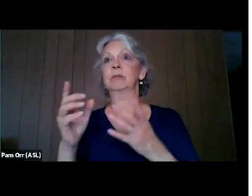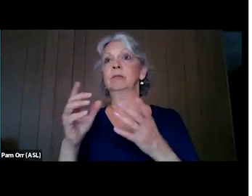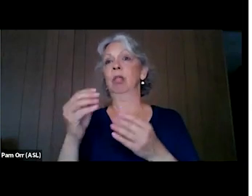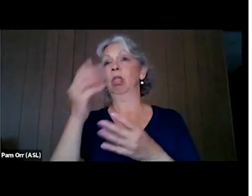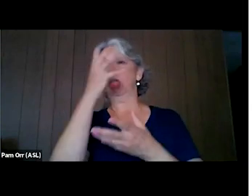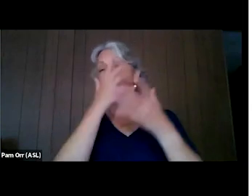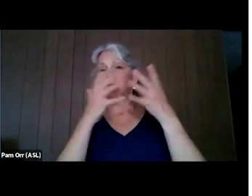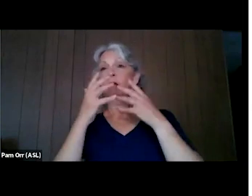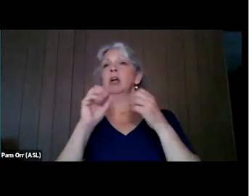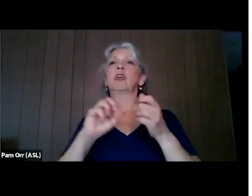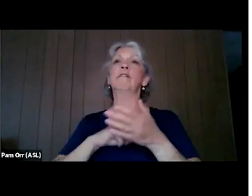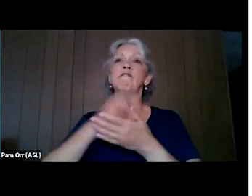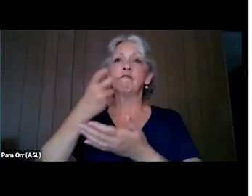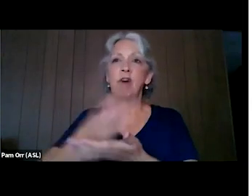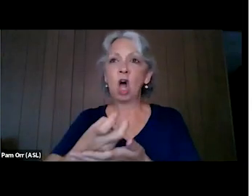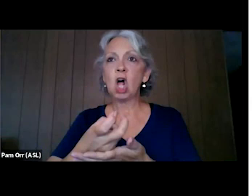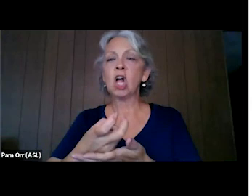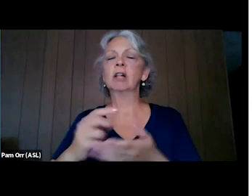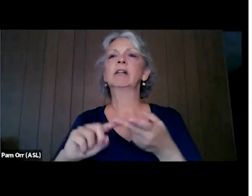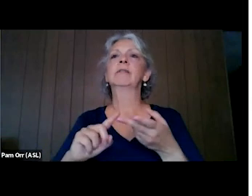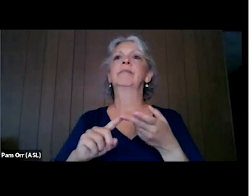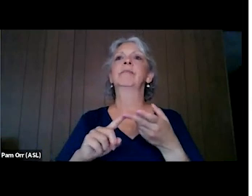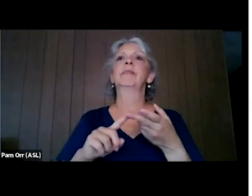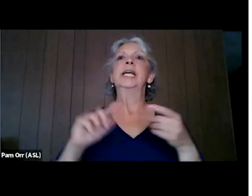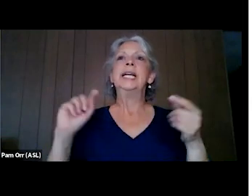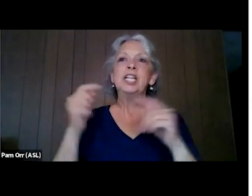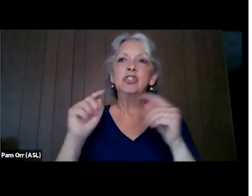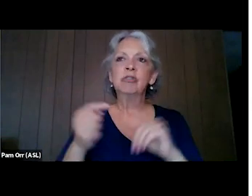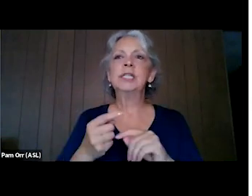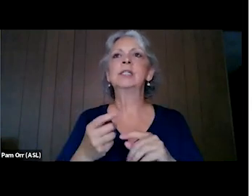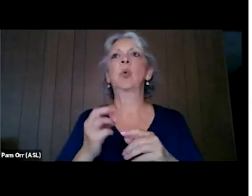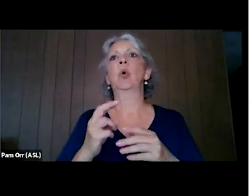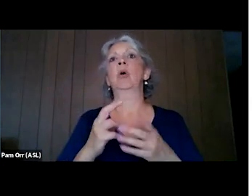potential injuries just from not moving for extended periods from being so sedated. And of course,